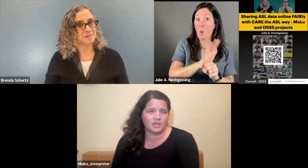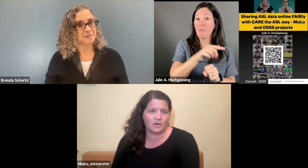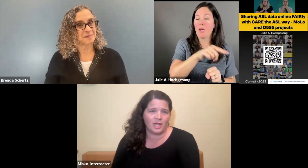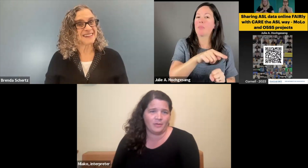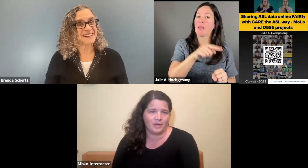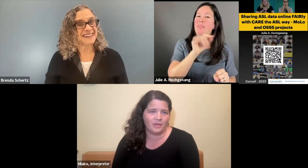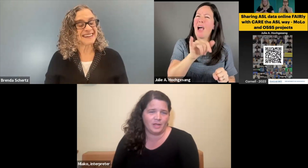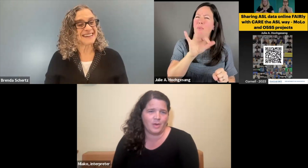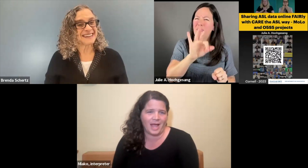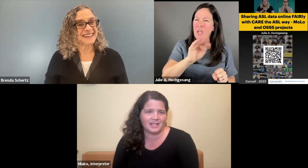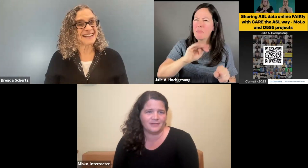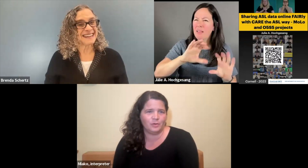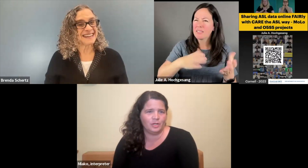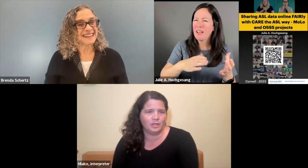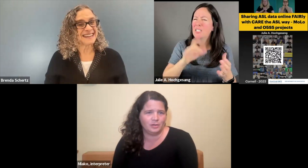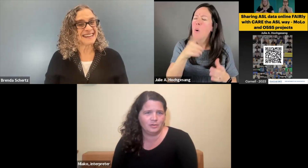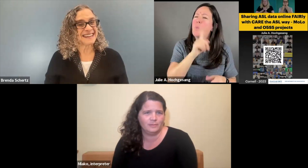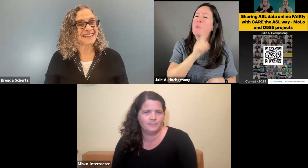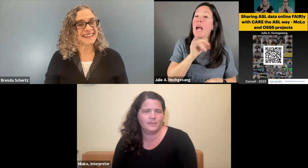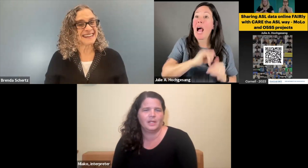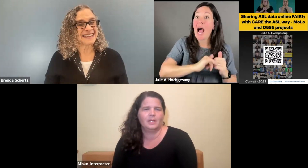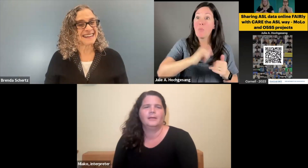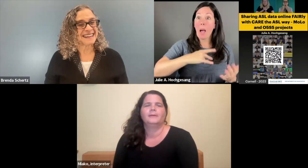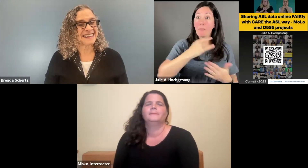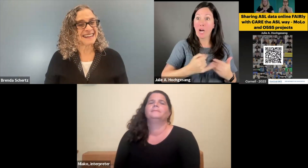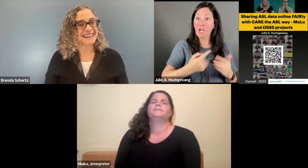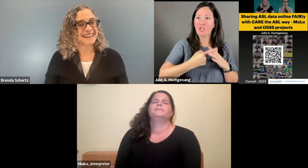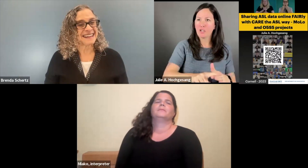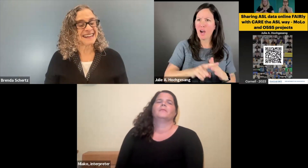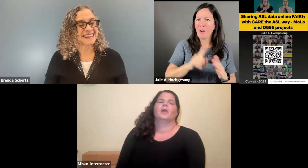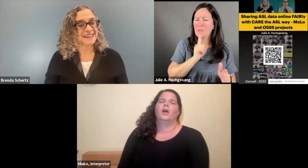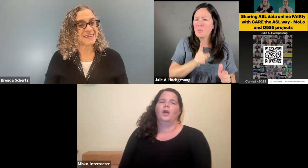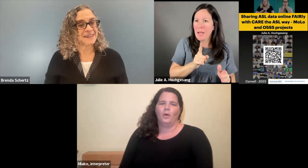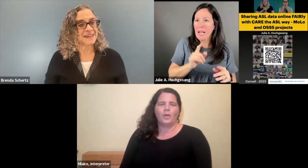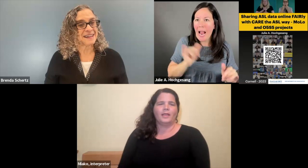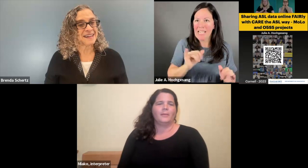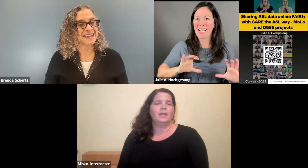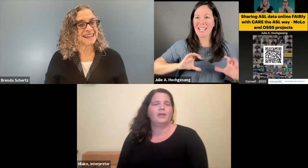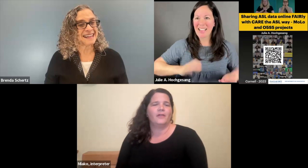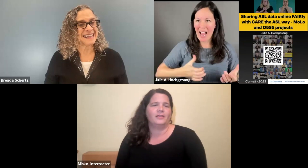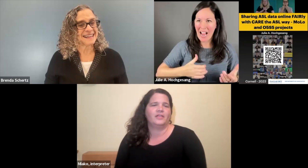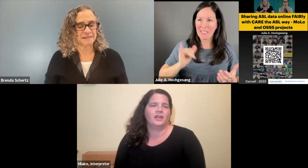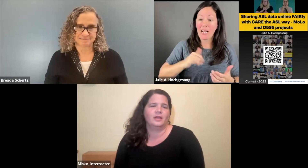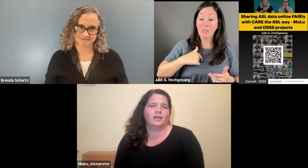already out there that you asked if you could include oh okay let me clarify the